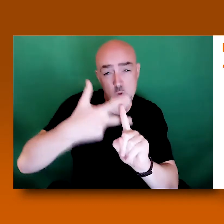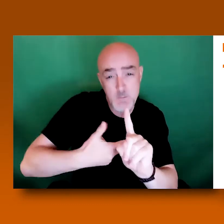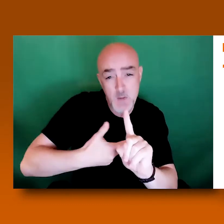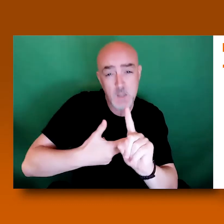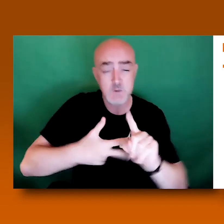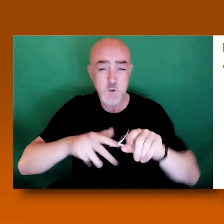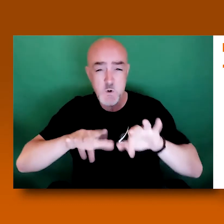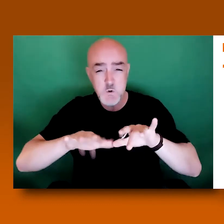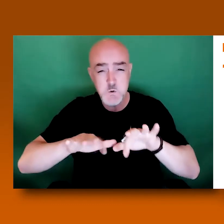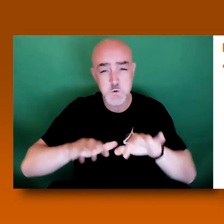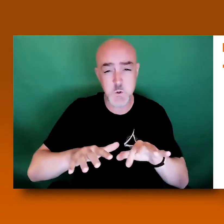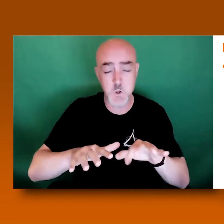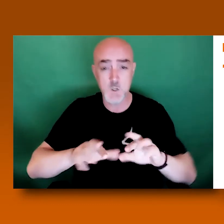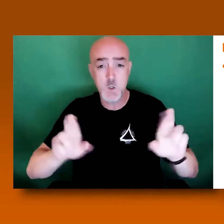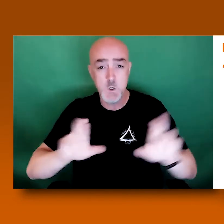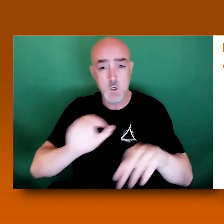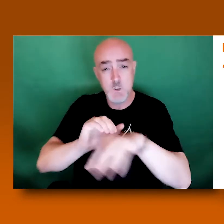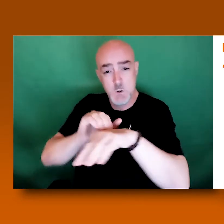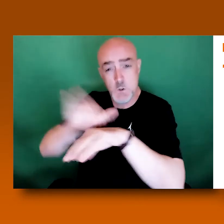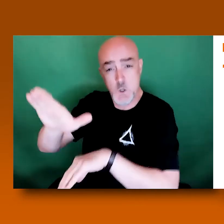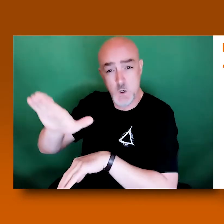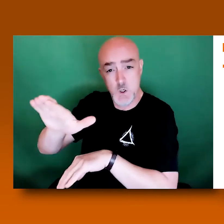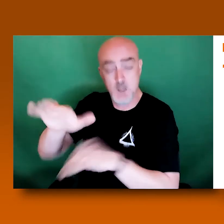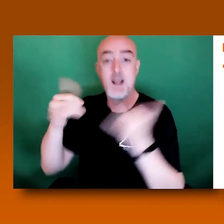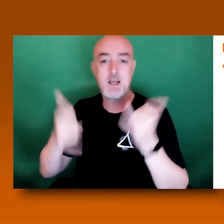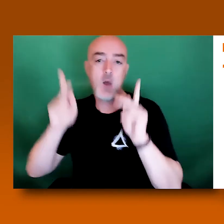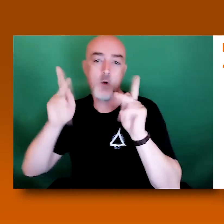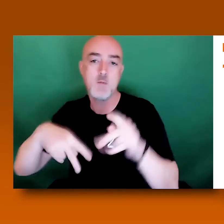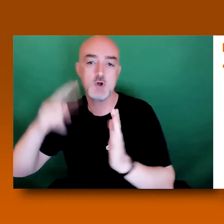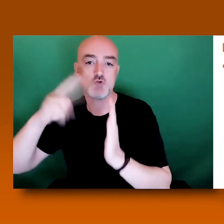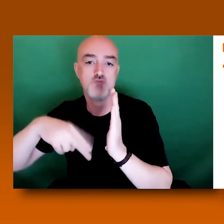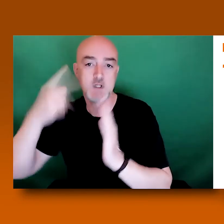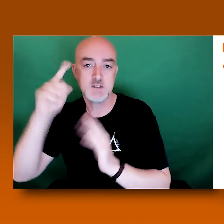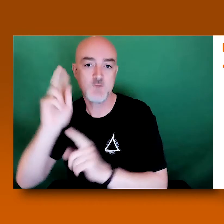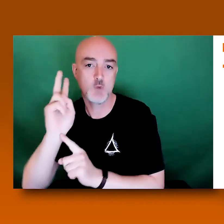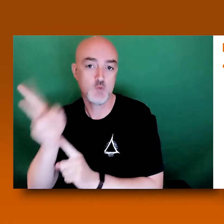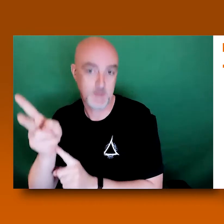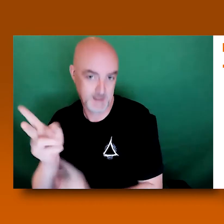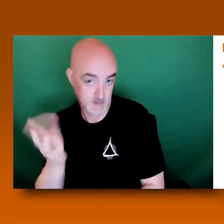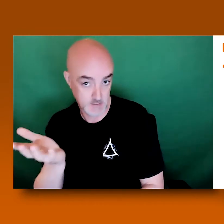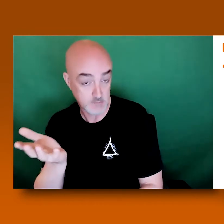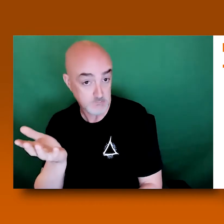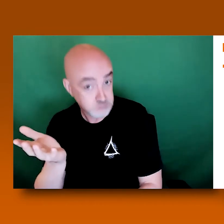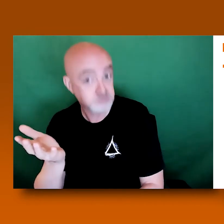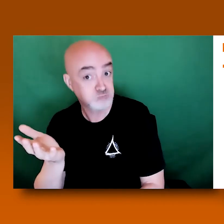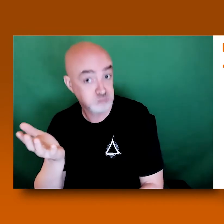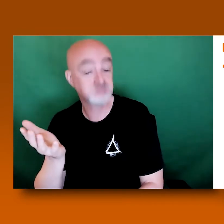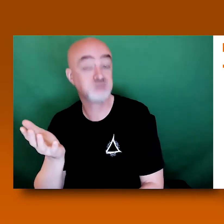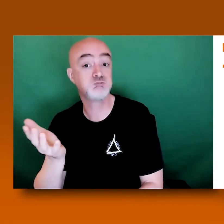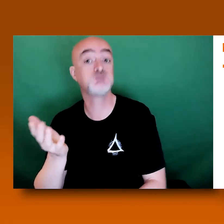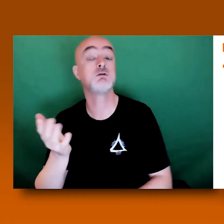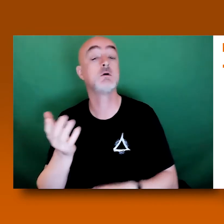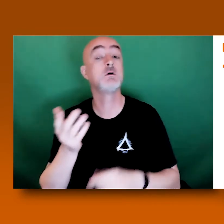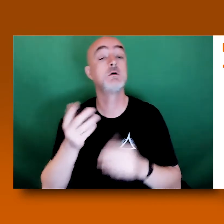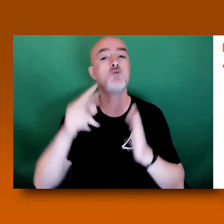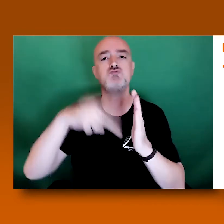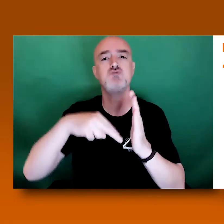and it's about 3 months of time to get your proposal ready and set and a person reads it for two minutes. That's all they have access to.